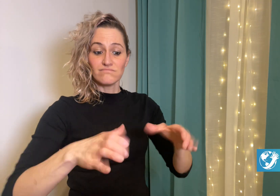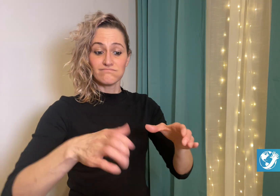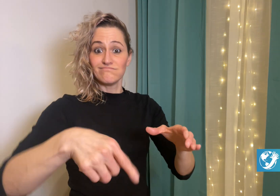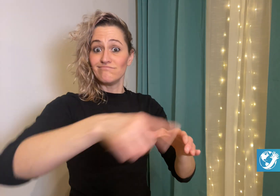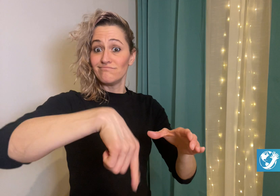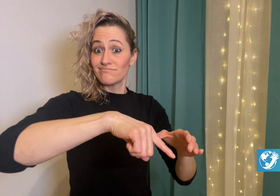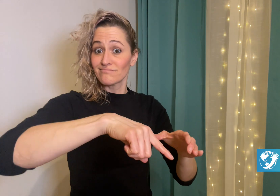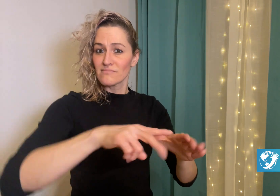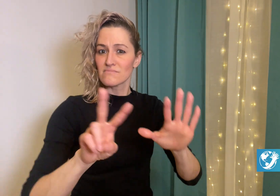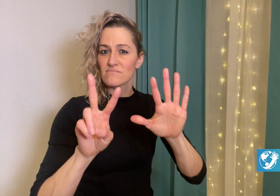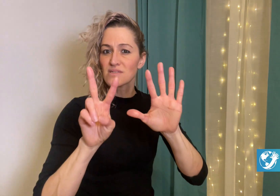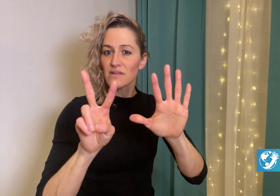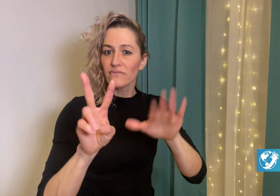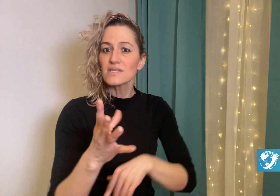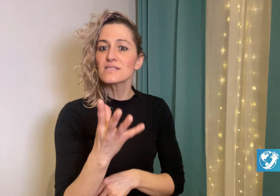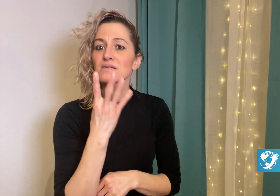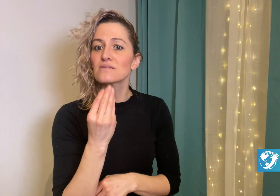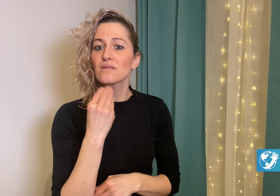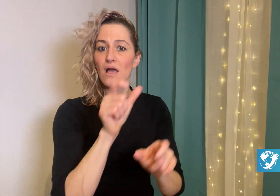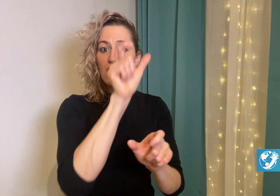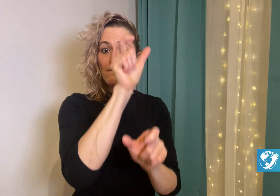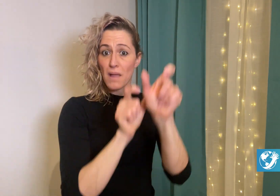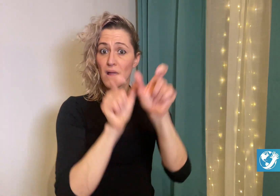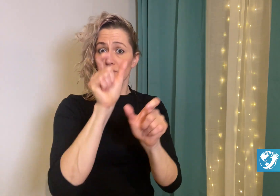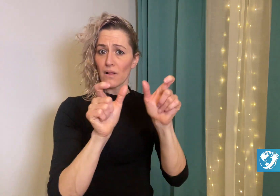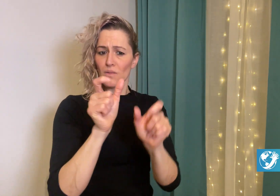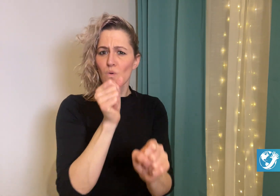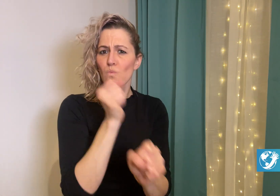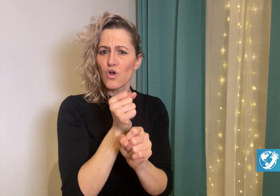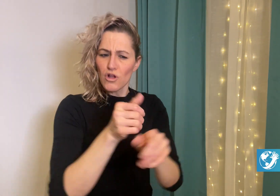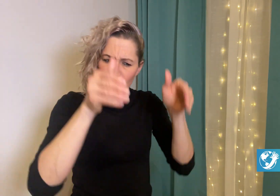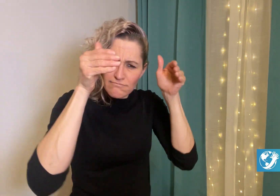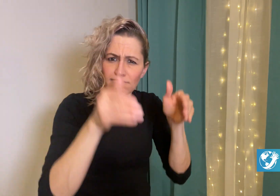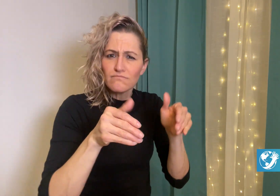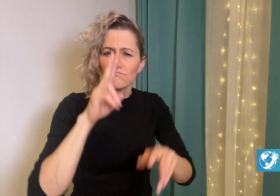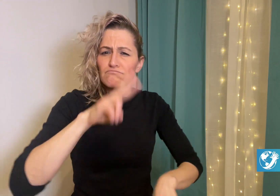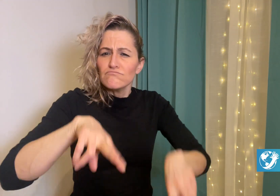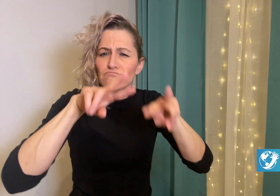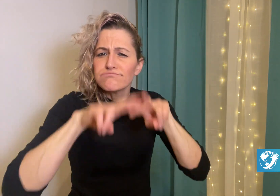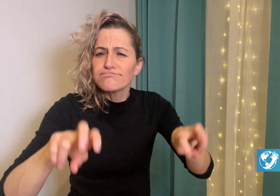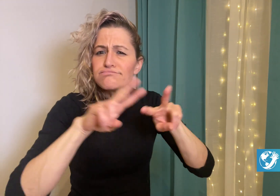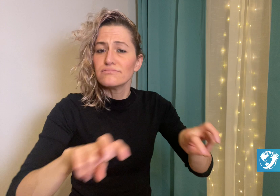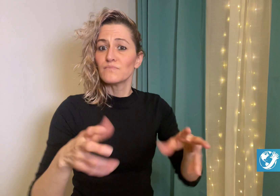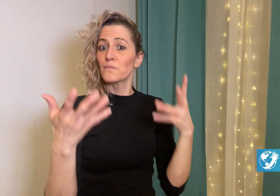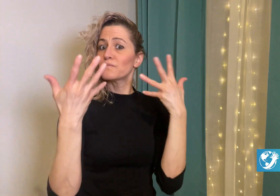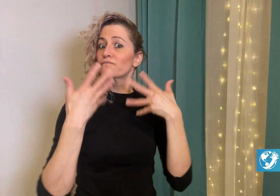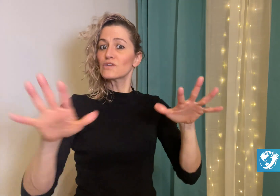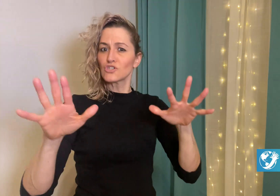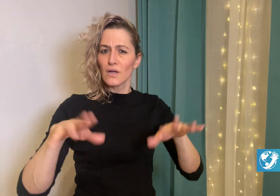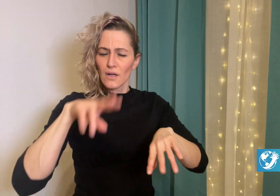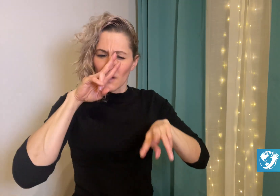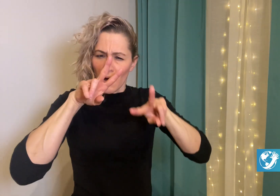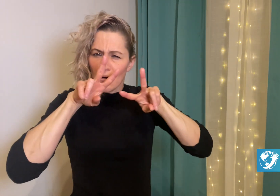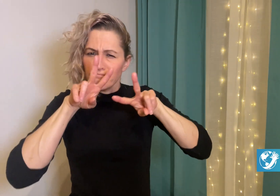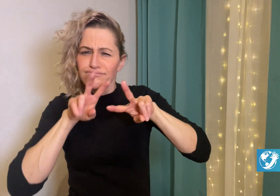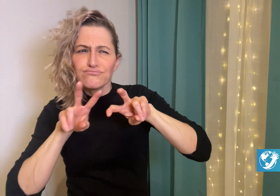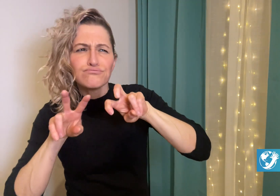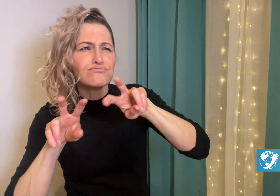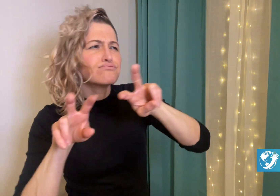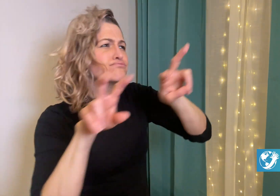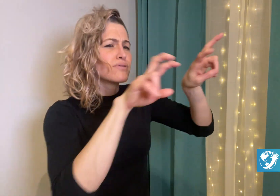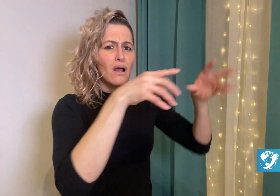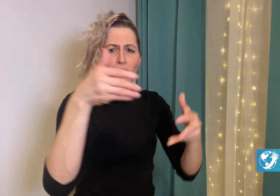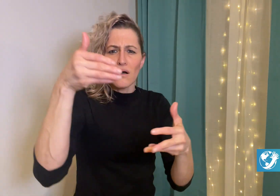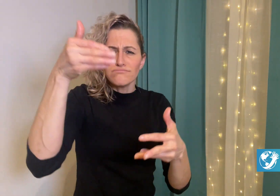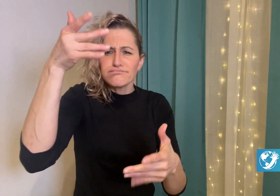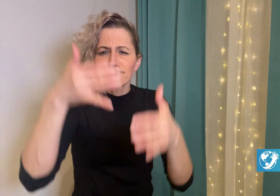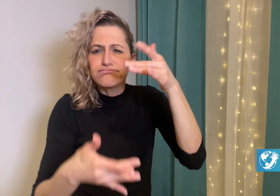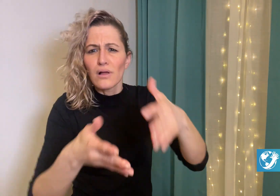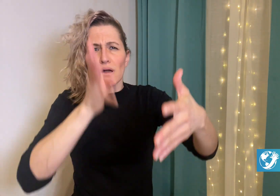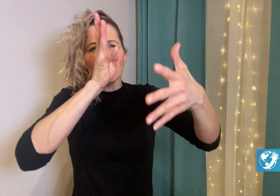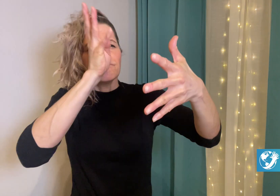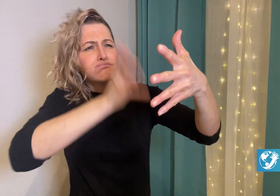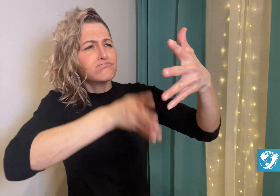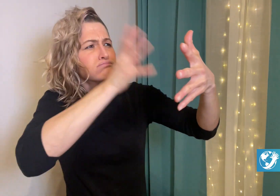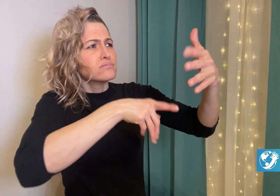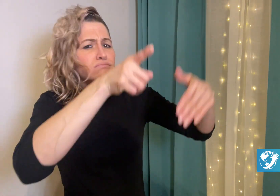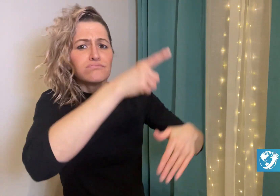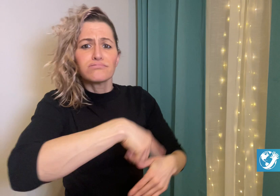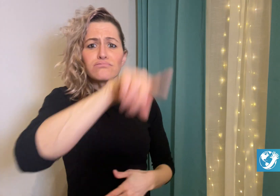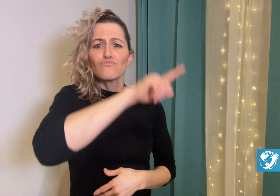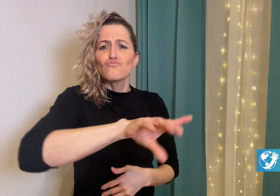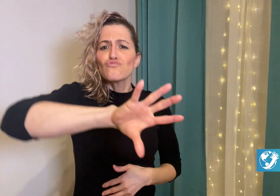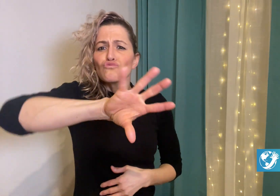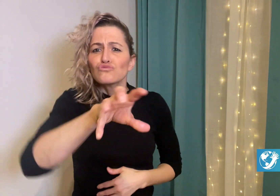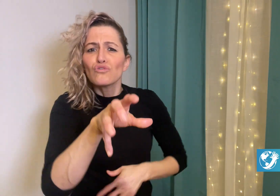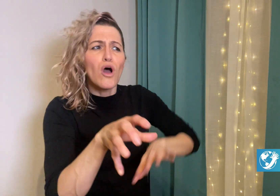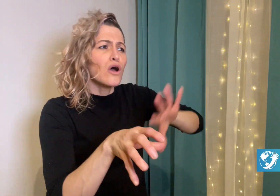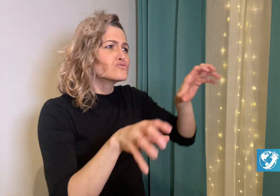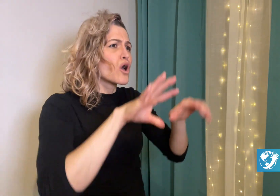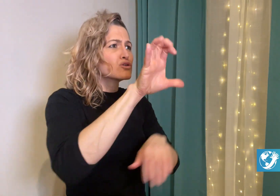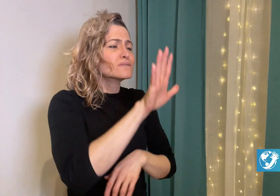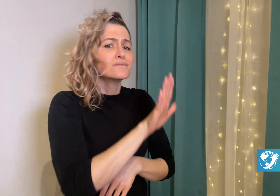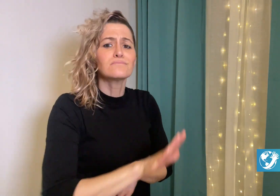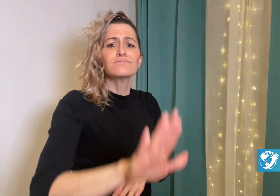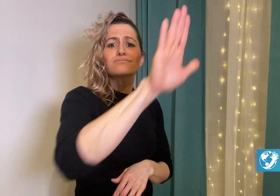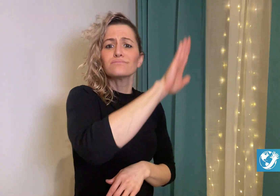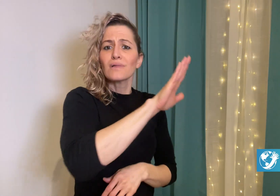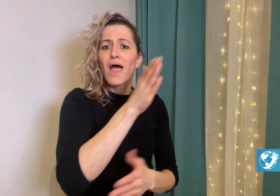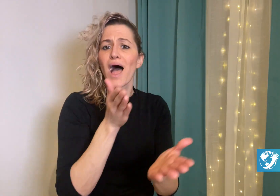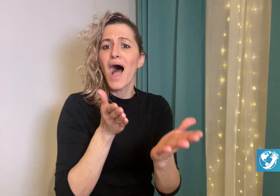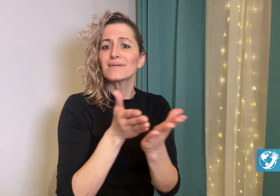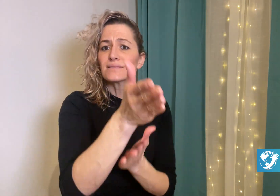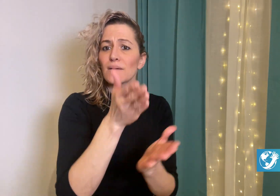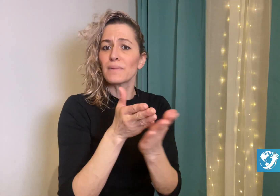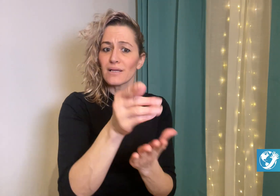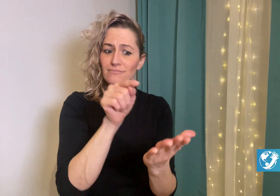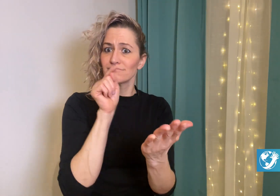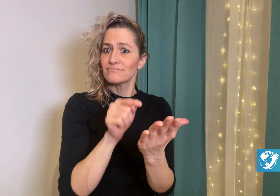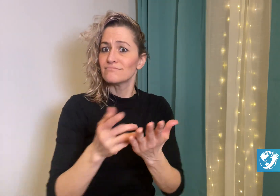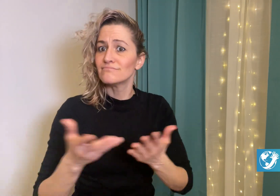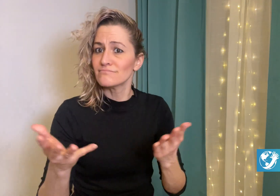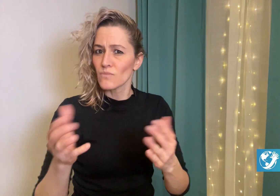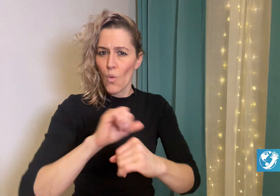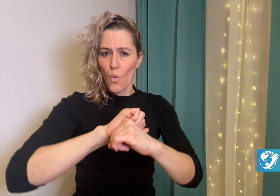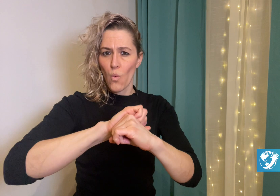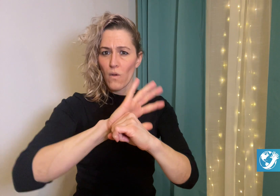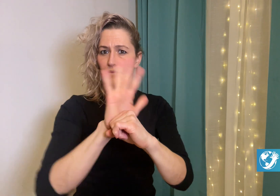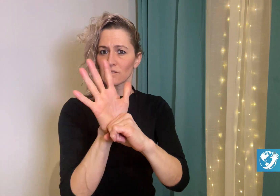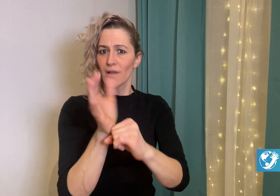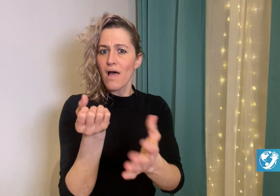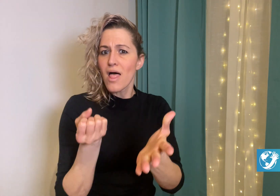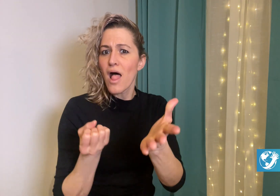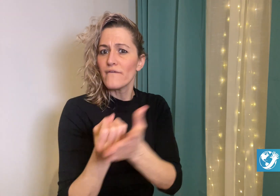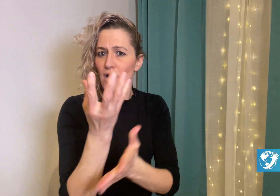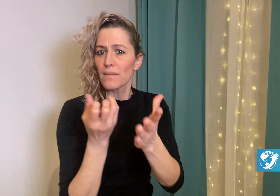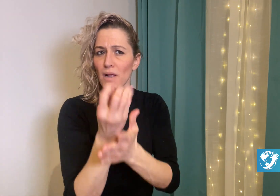Seven Israeli researchers evaluated the accessibility of 198 countries’